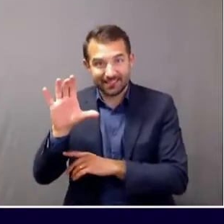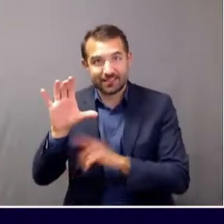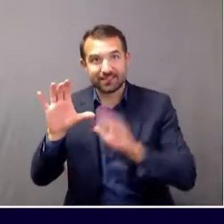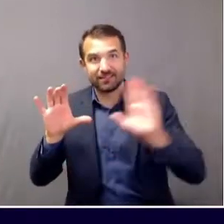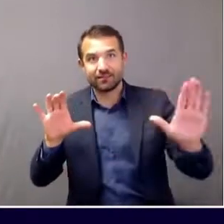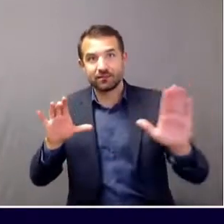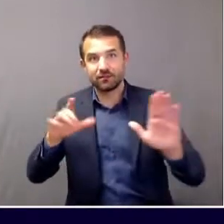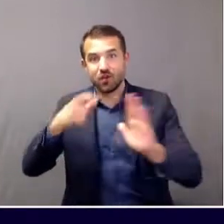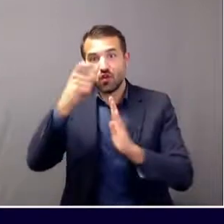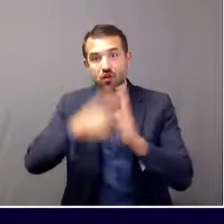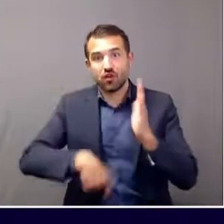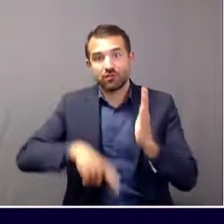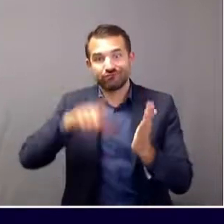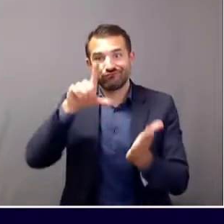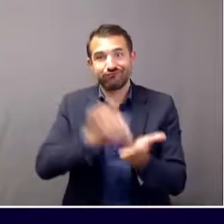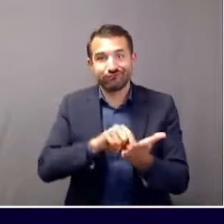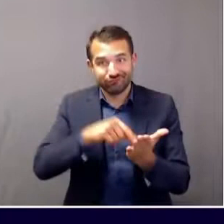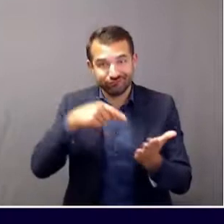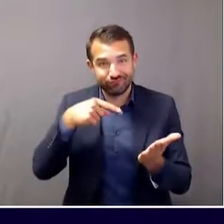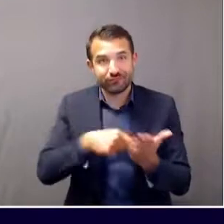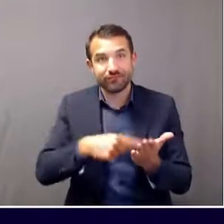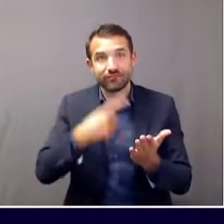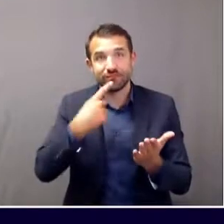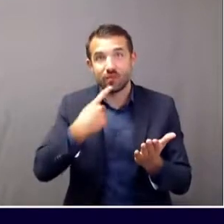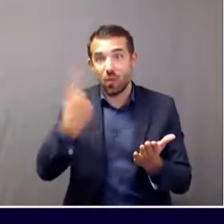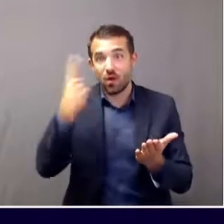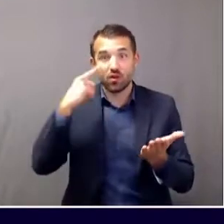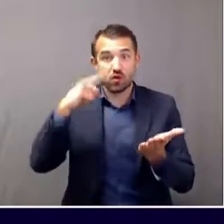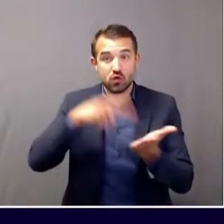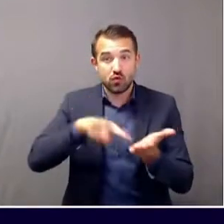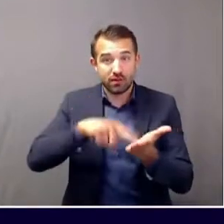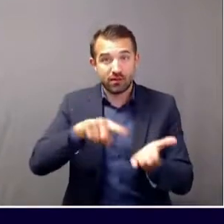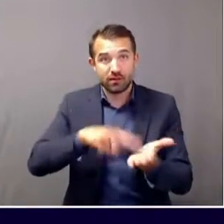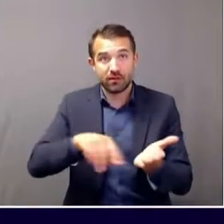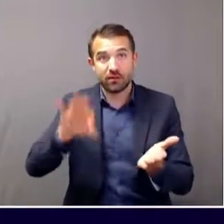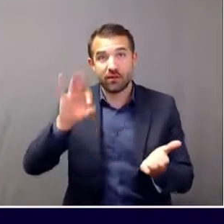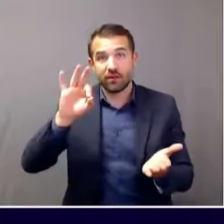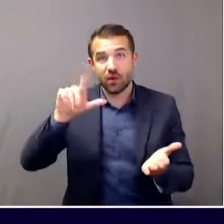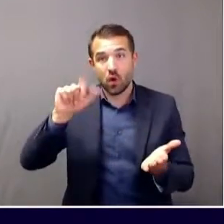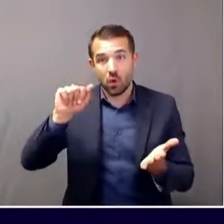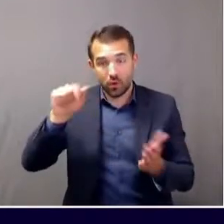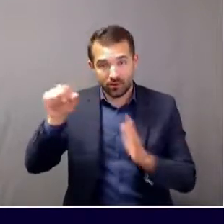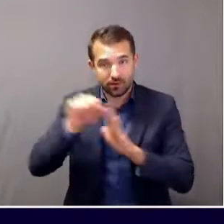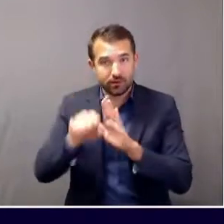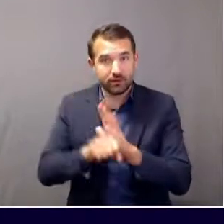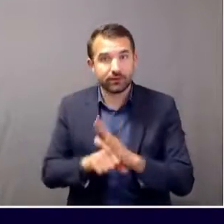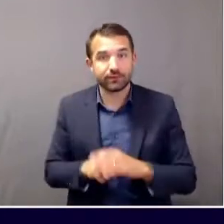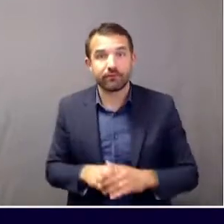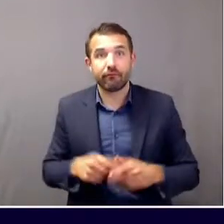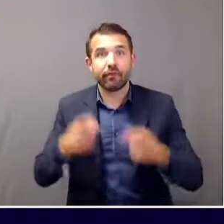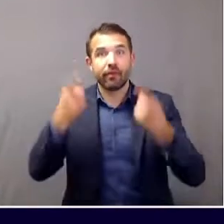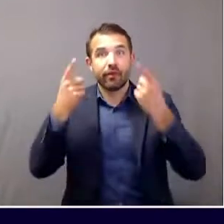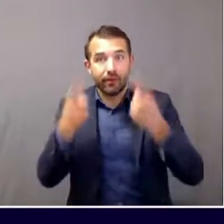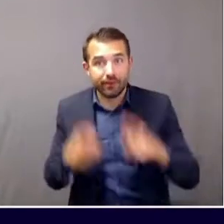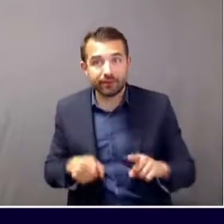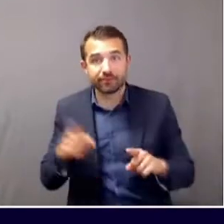our case report on an investigation in Florida are